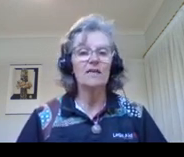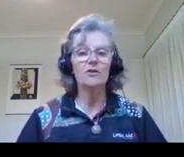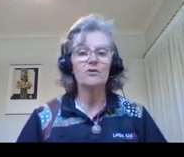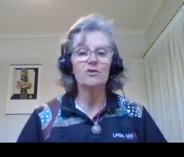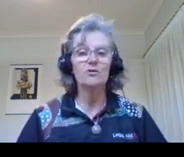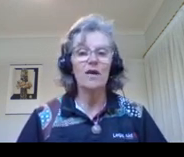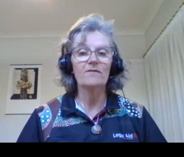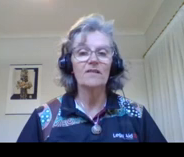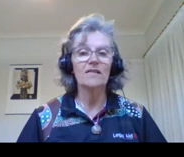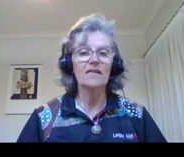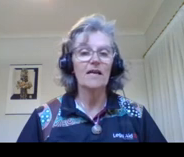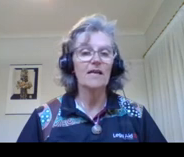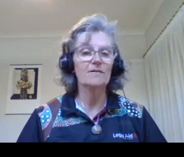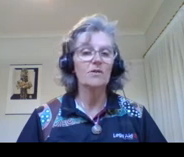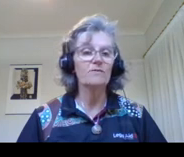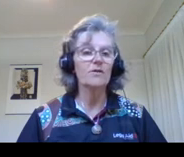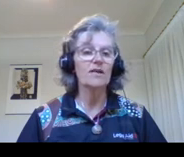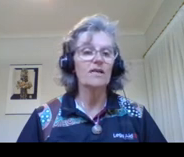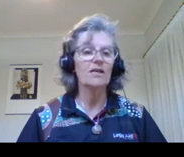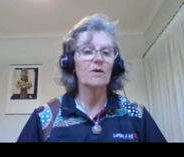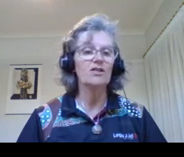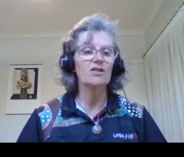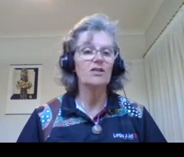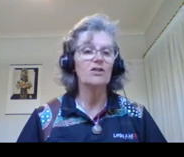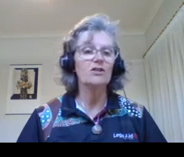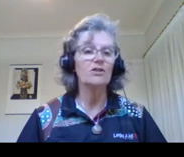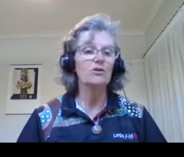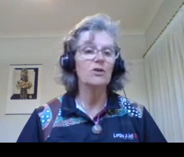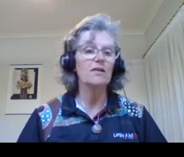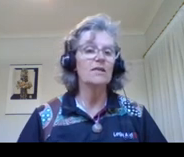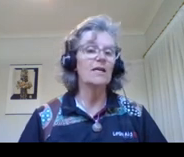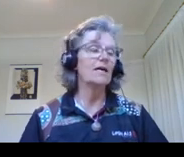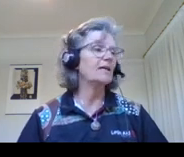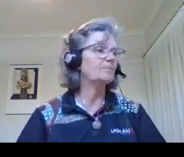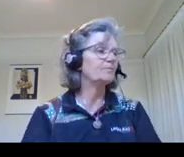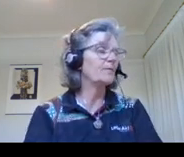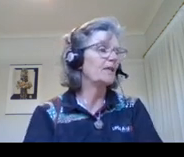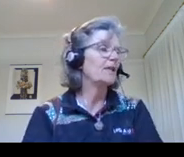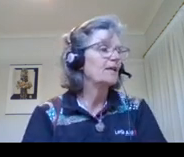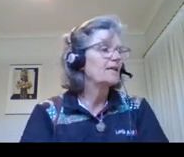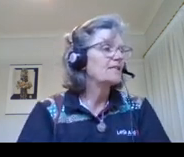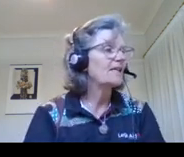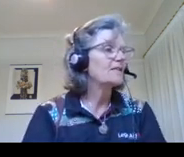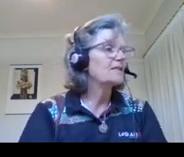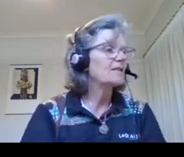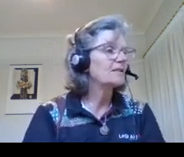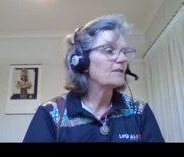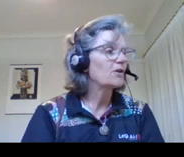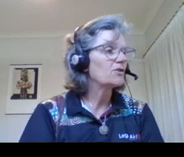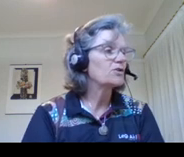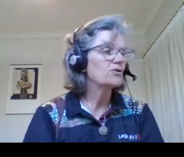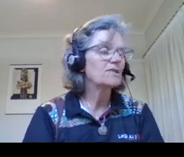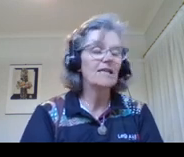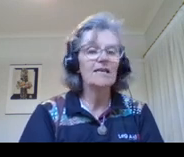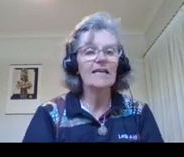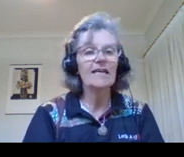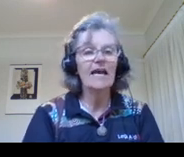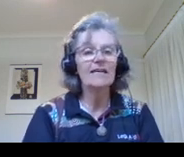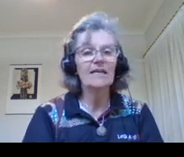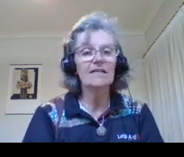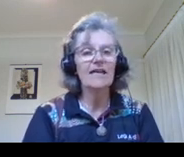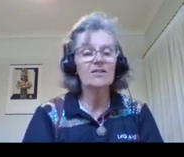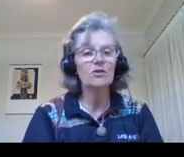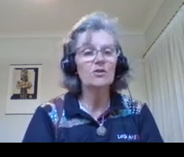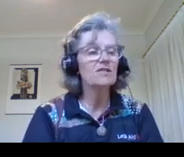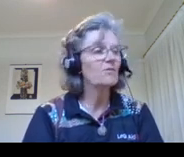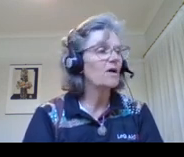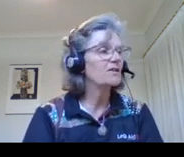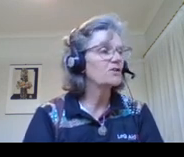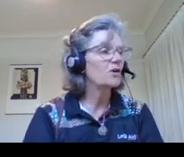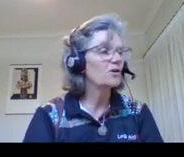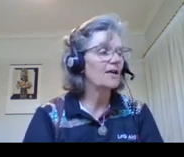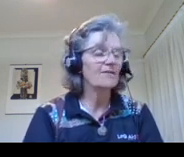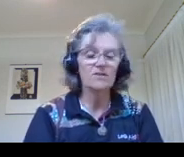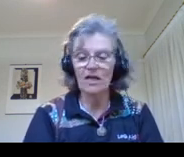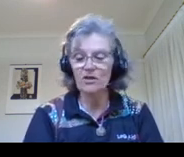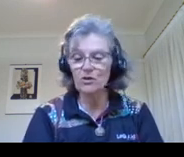you do have the you’ve got any questions you can send those to cle@legalaid.nsw.gov.au